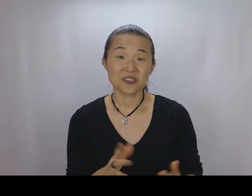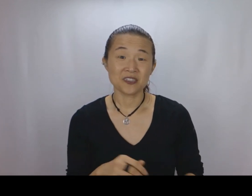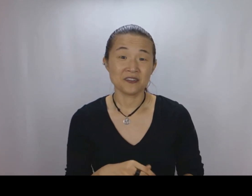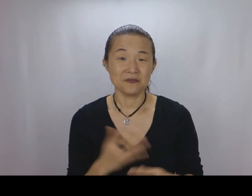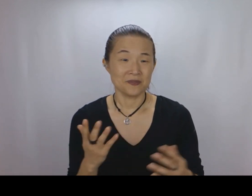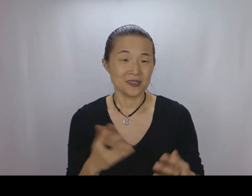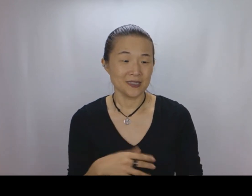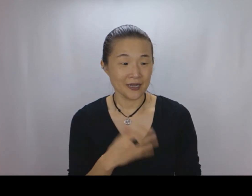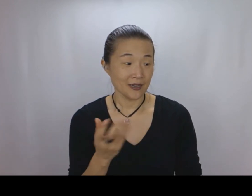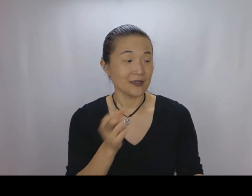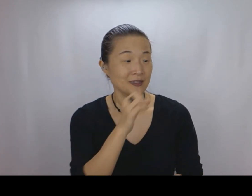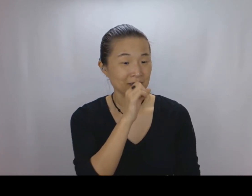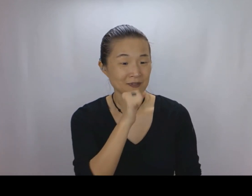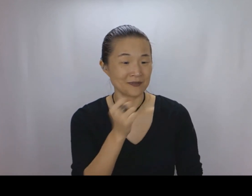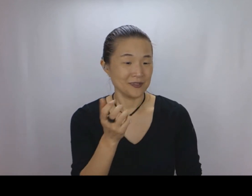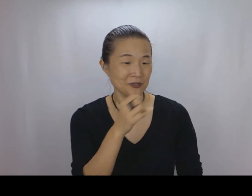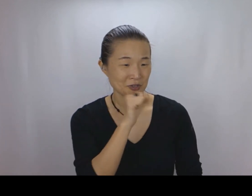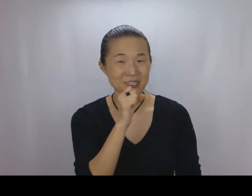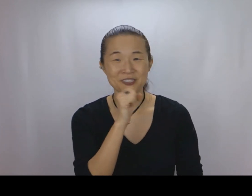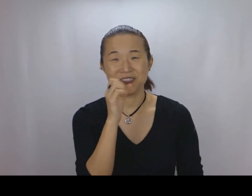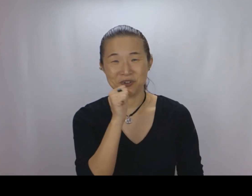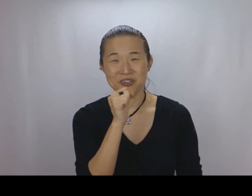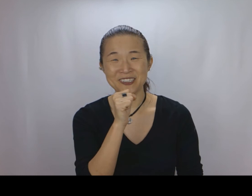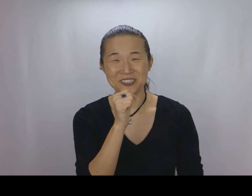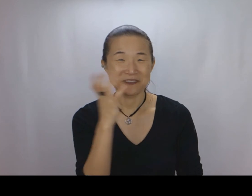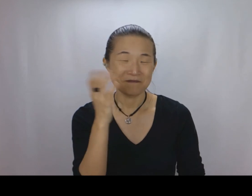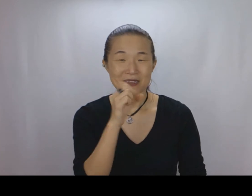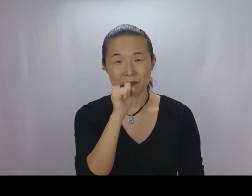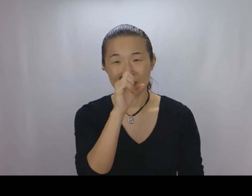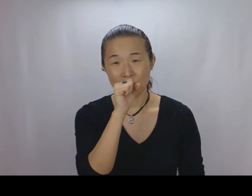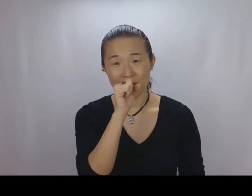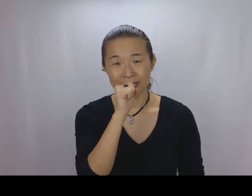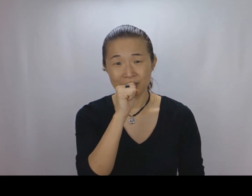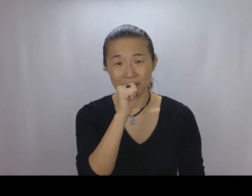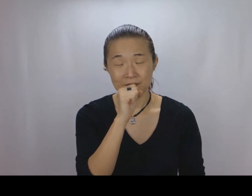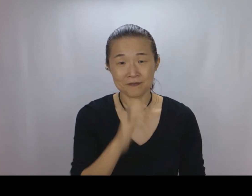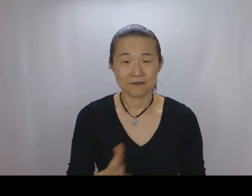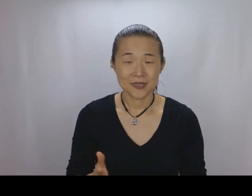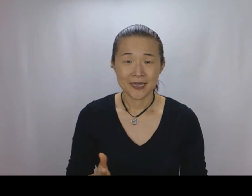So, you can say, "Oh the the orange is orange orange.